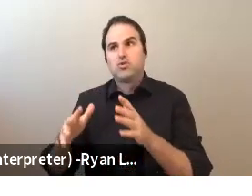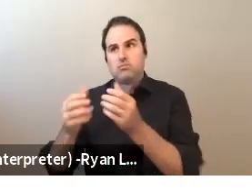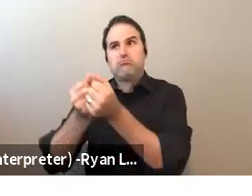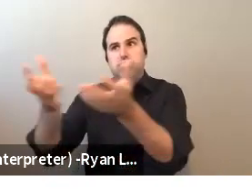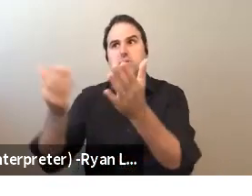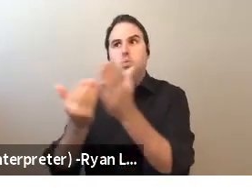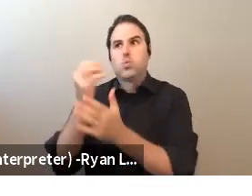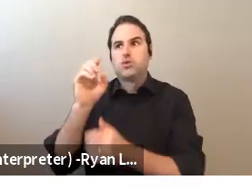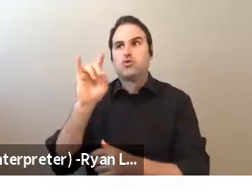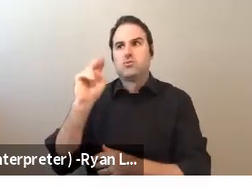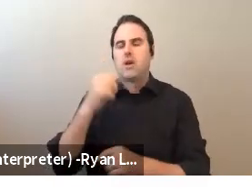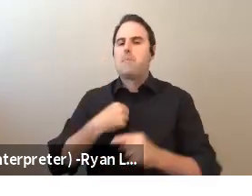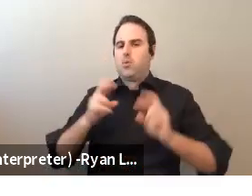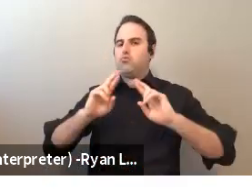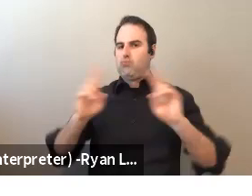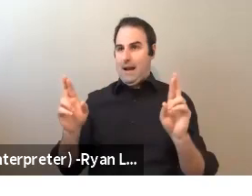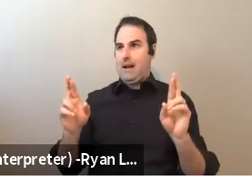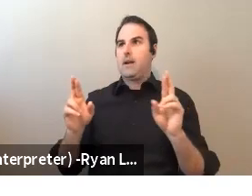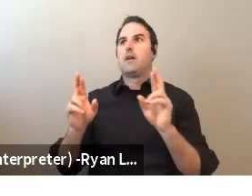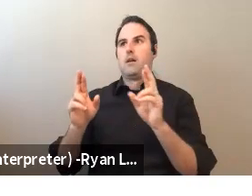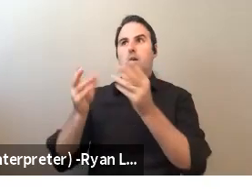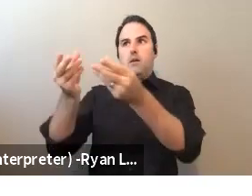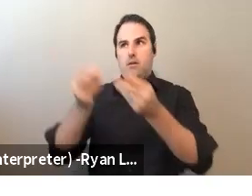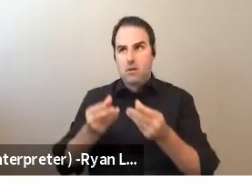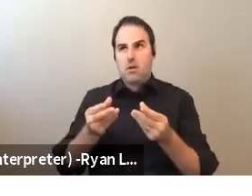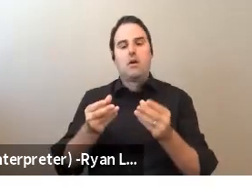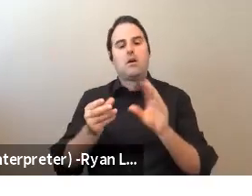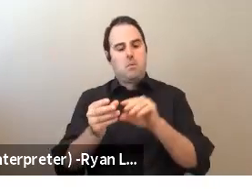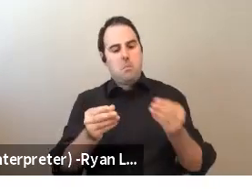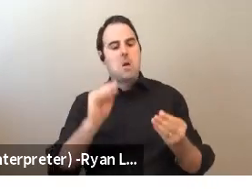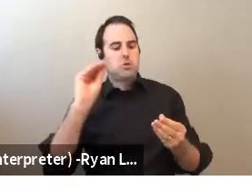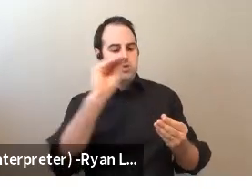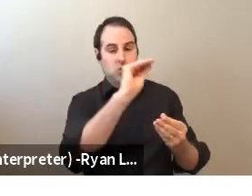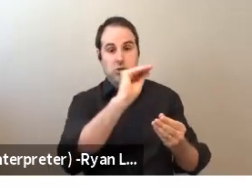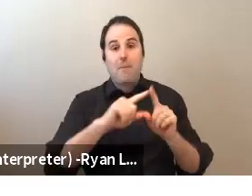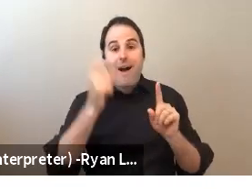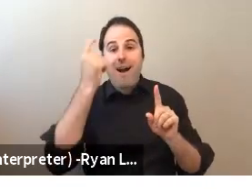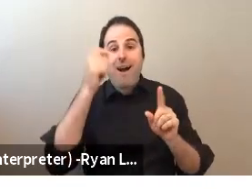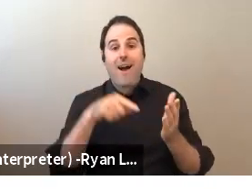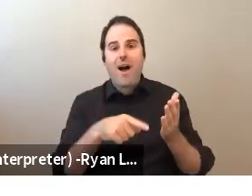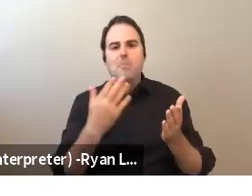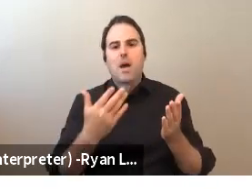Sally Potter: But the new additions are much more expensive. The old additions. So say you're on you know edition three